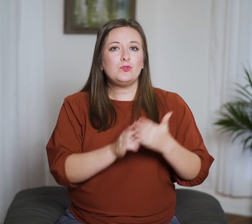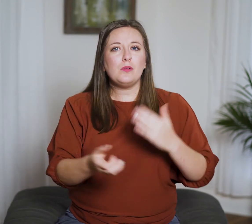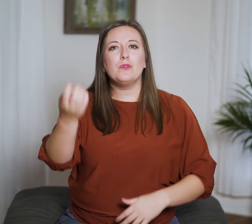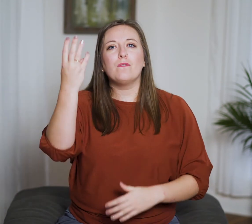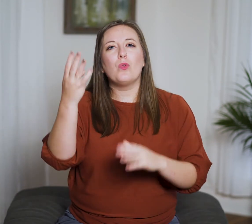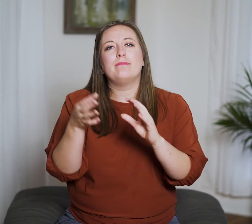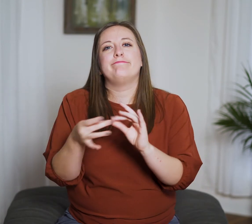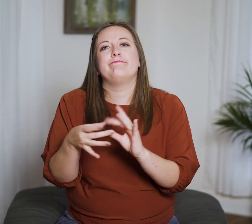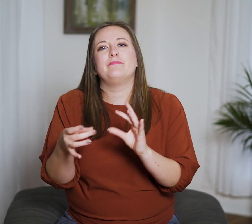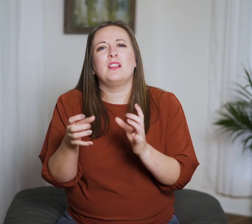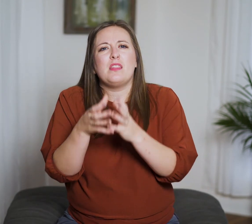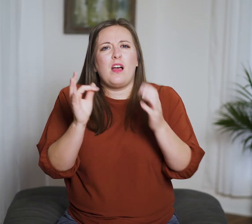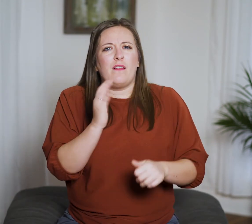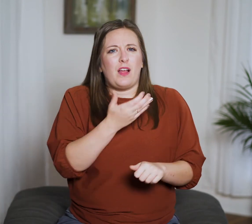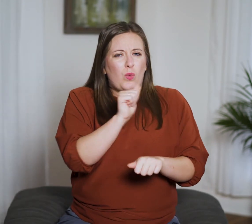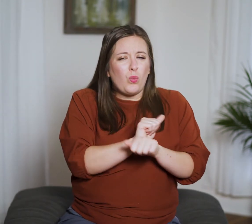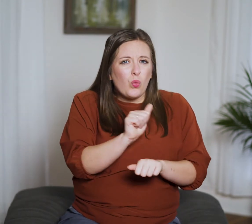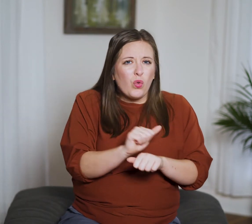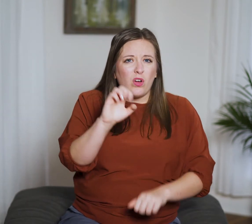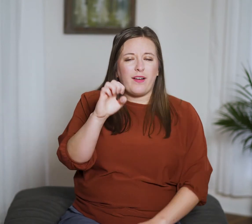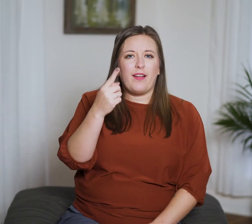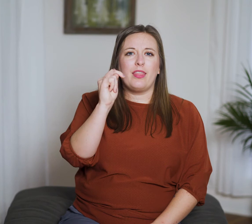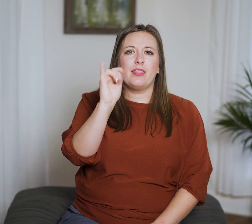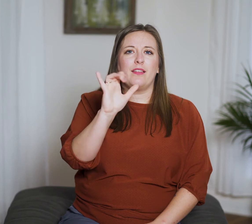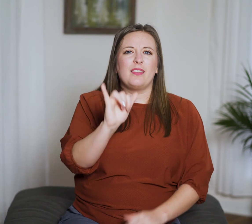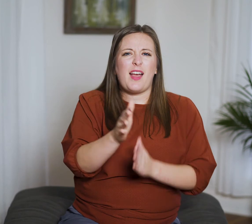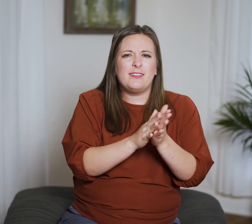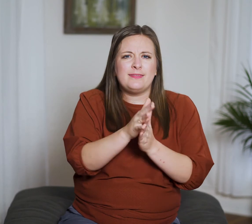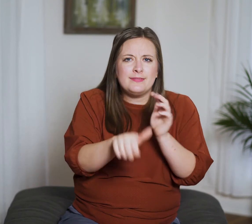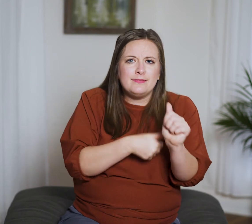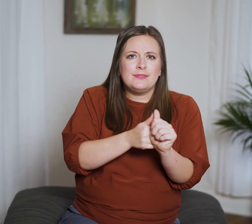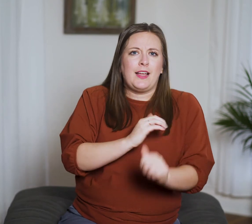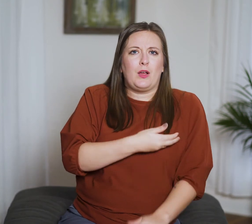Chapter 4 says a lot of our work ethic is driven by